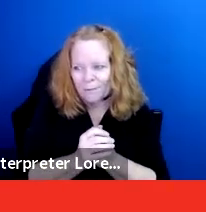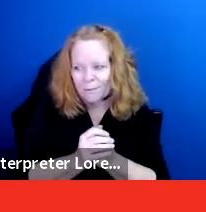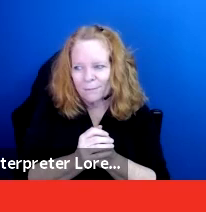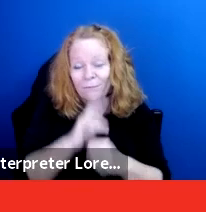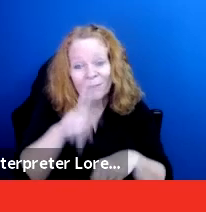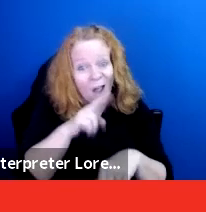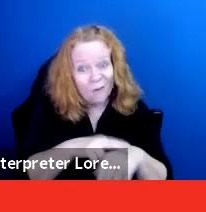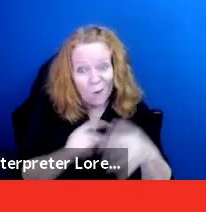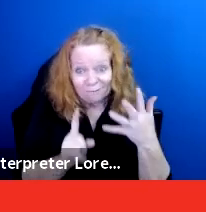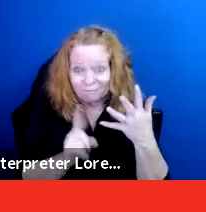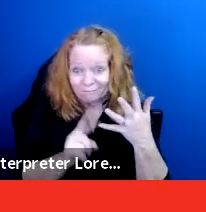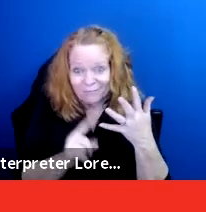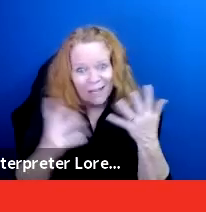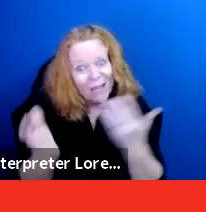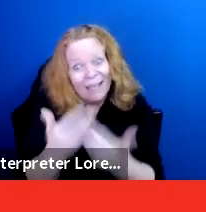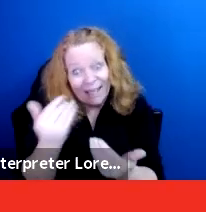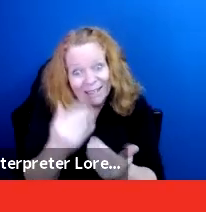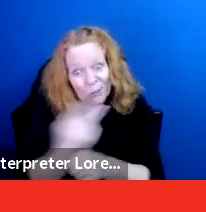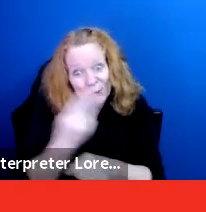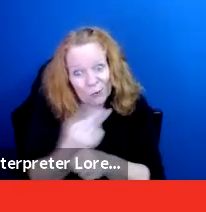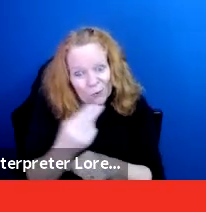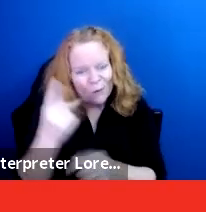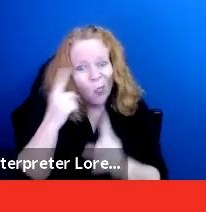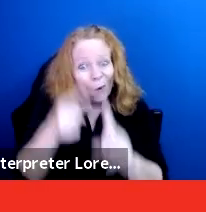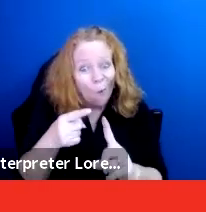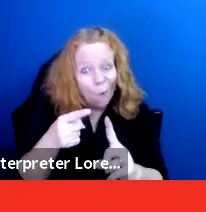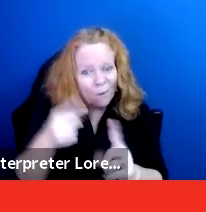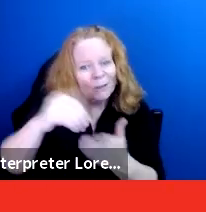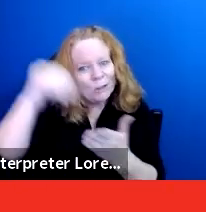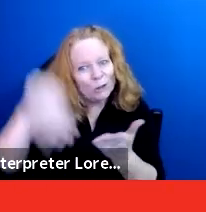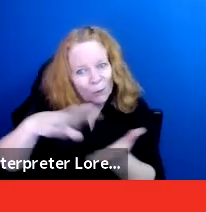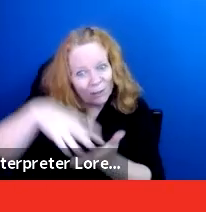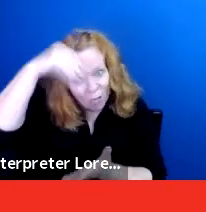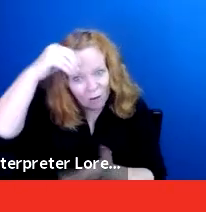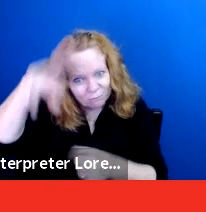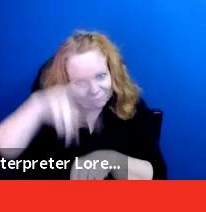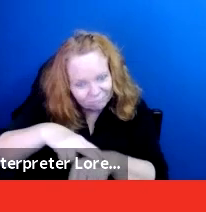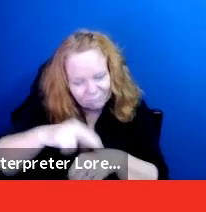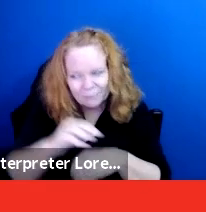and understand because we're trying to help students learn like all of our other ebook